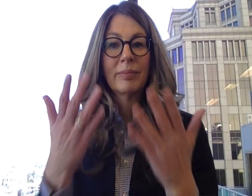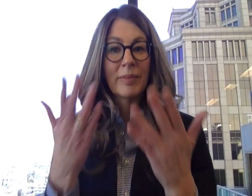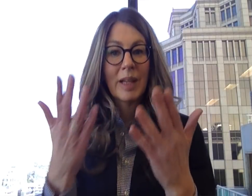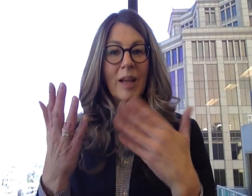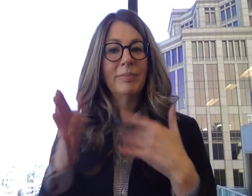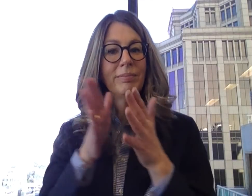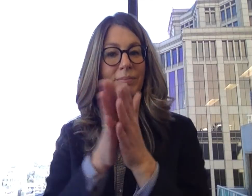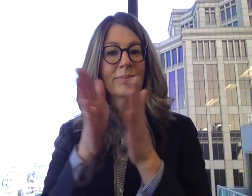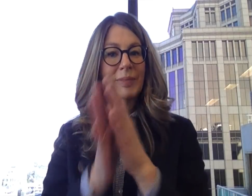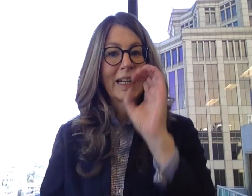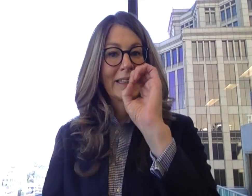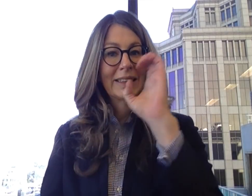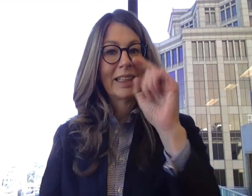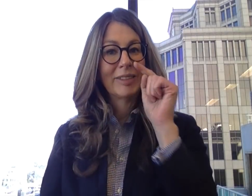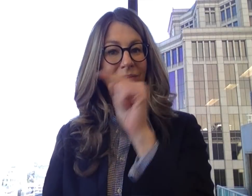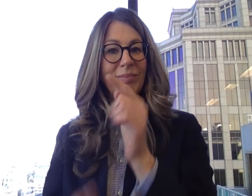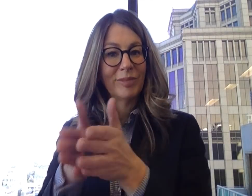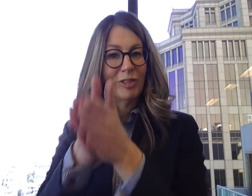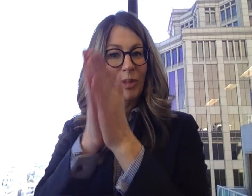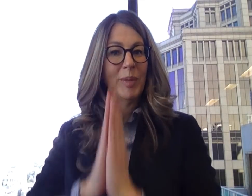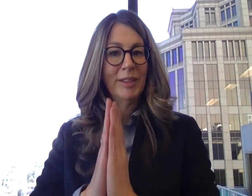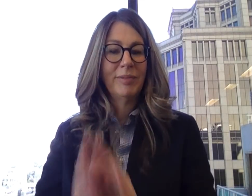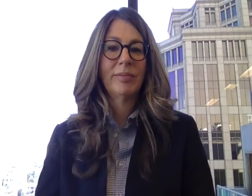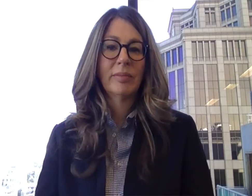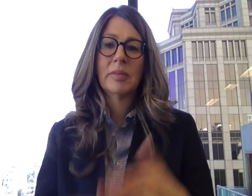Requisition for an Extraordinary Congress